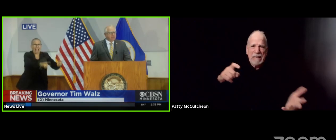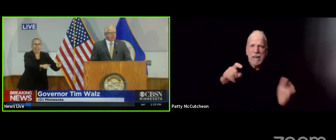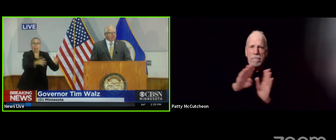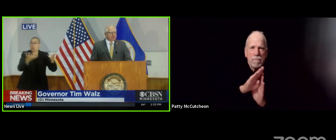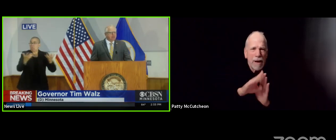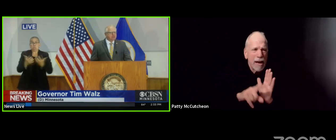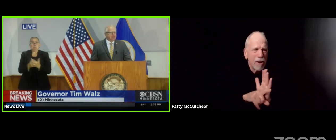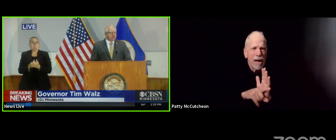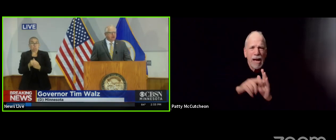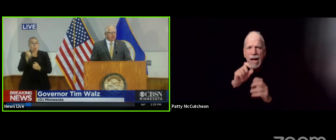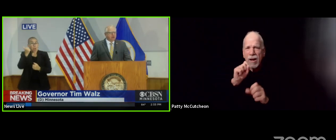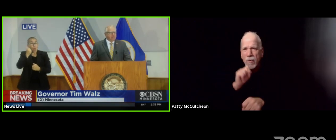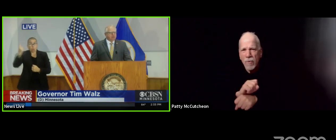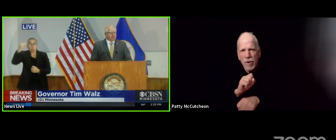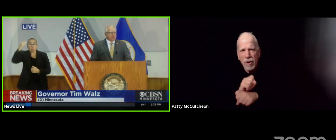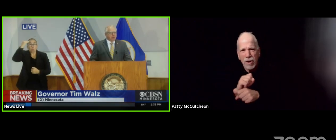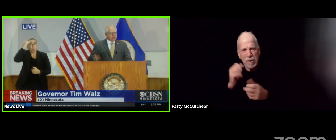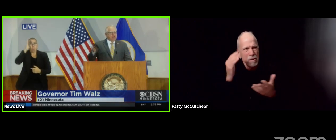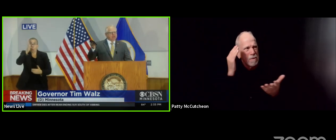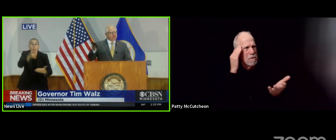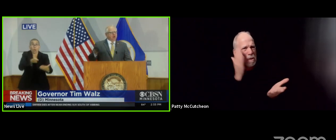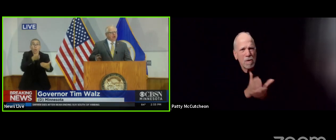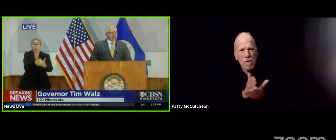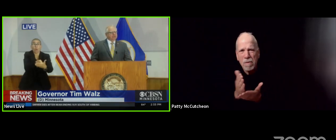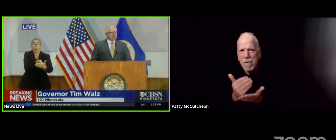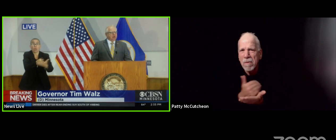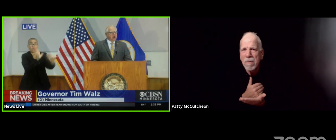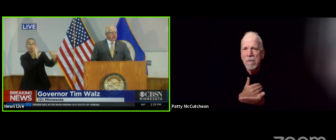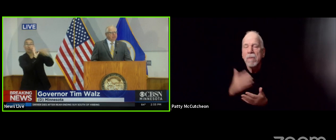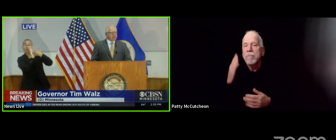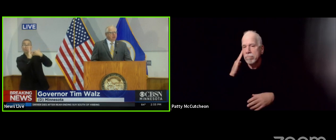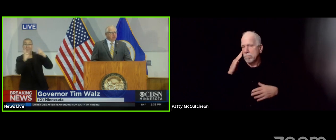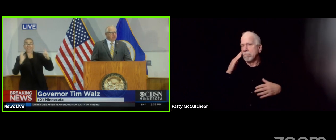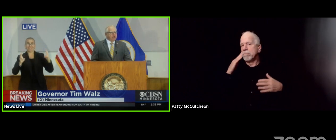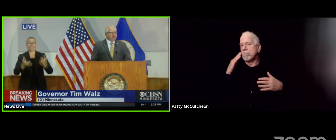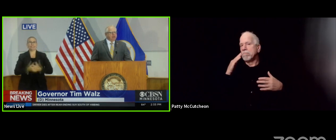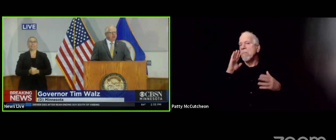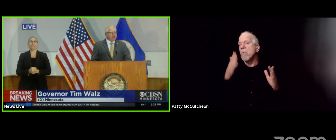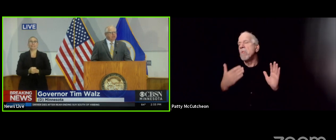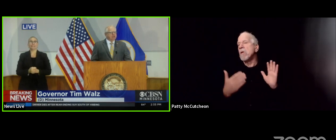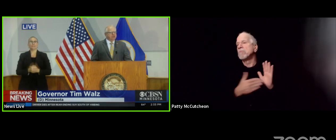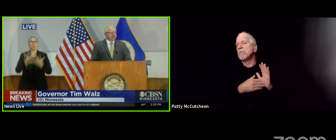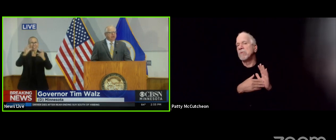BECAUSE I THINK IT WAS CLEAR THEY WERE LOOKING AT THE NEW YORK CASE EARLY ON, THEY WERE LOOKING AT THE CONSTITUTIONALITY